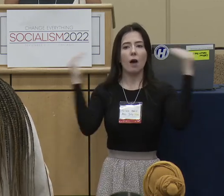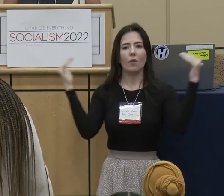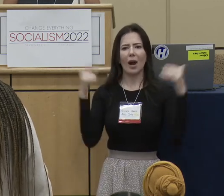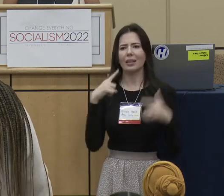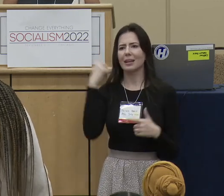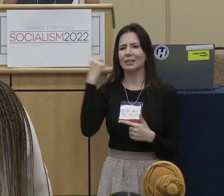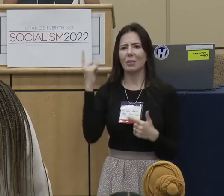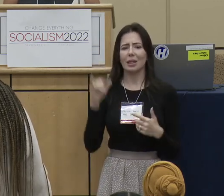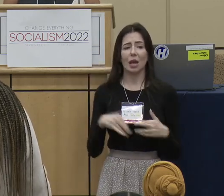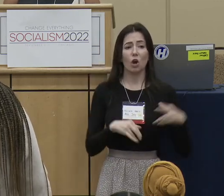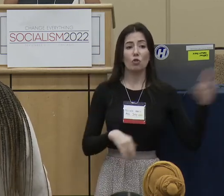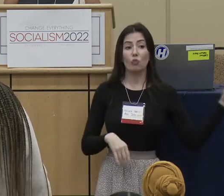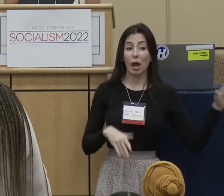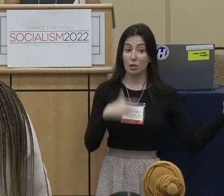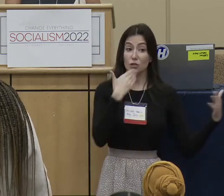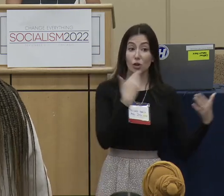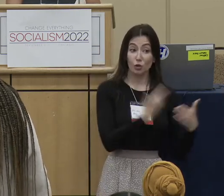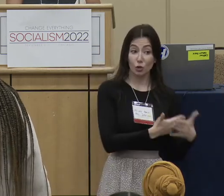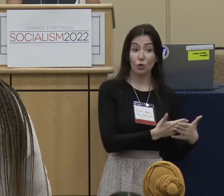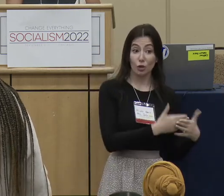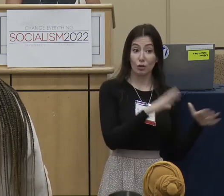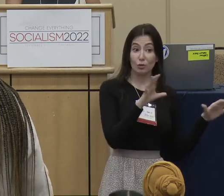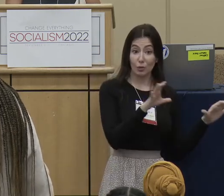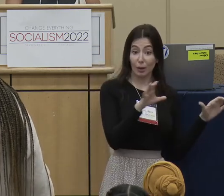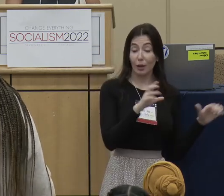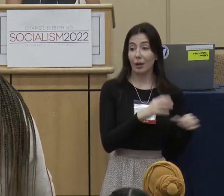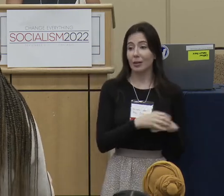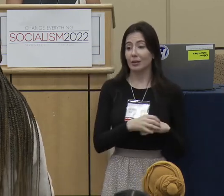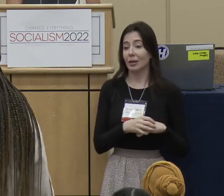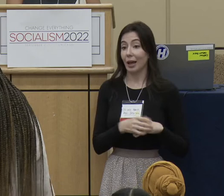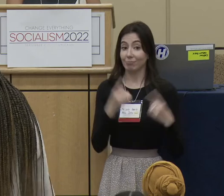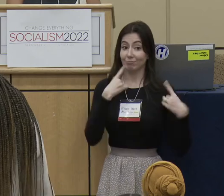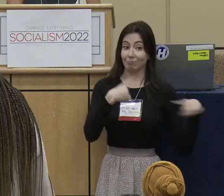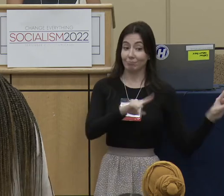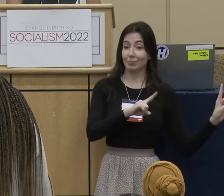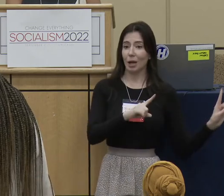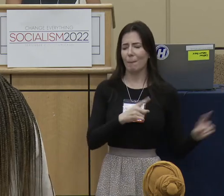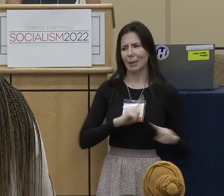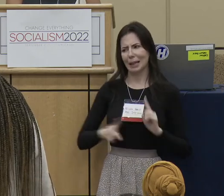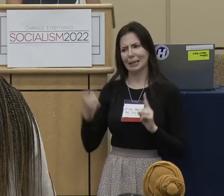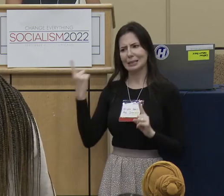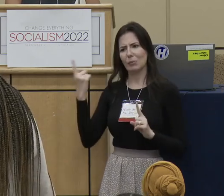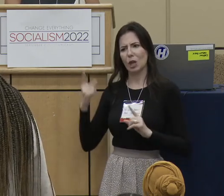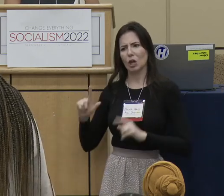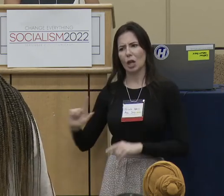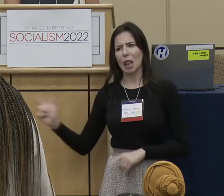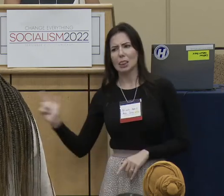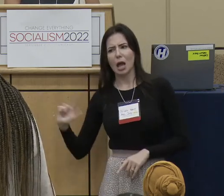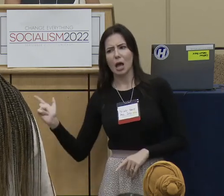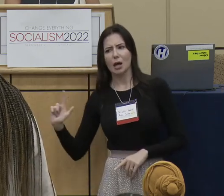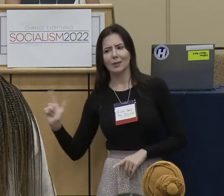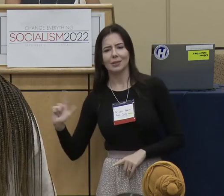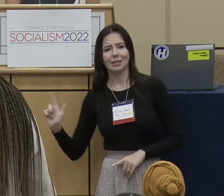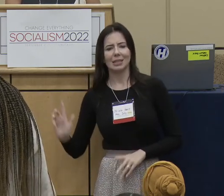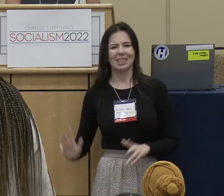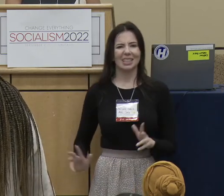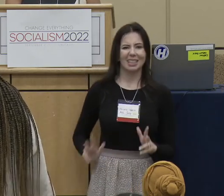on mass level. I think that's something the right has done really well and really effectively. And I think that's